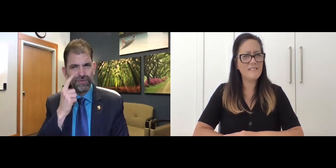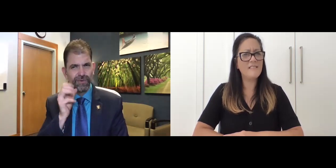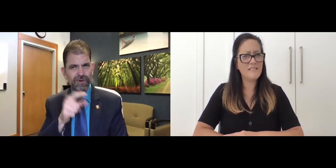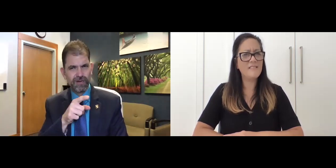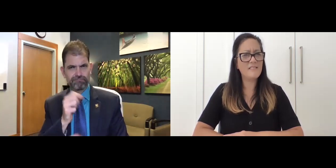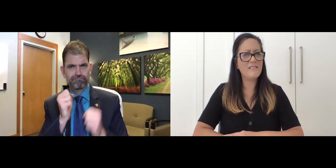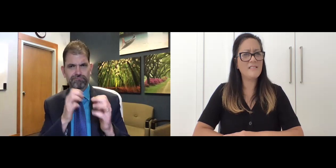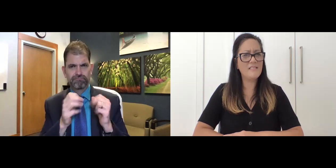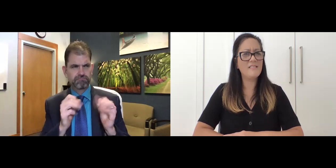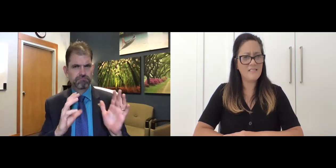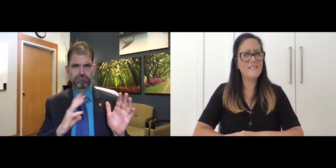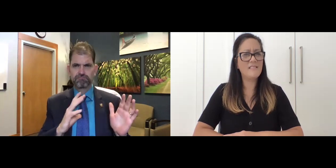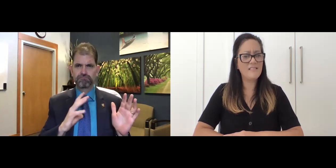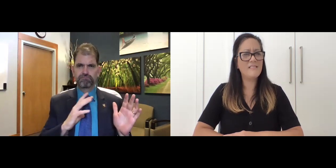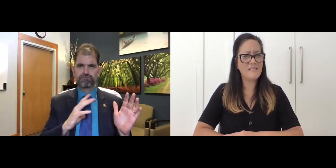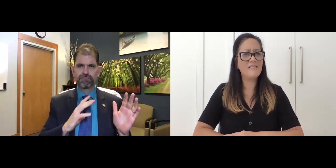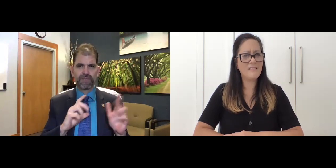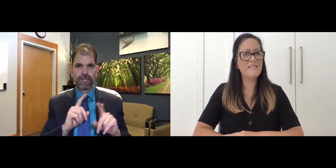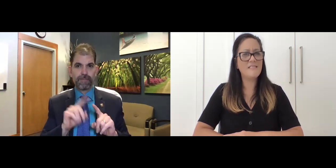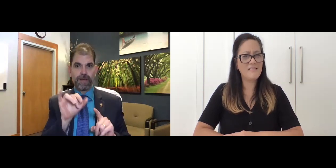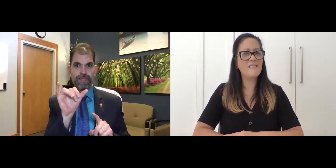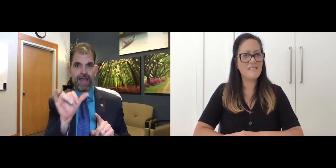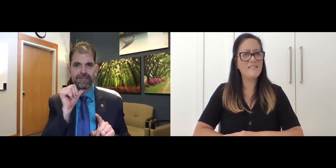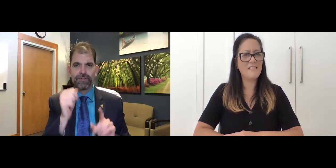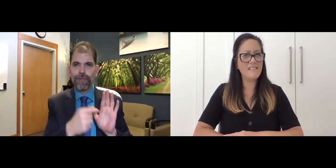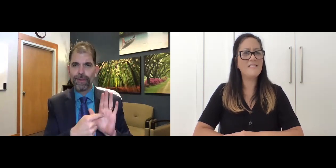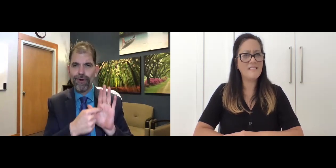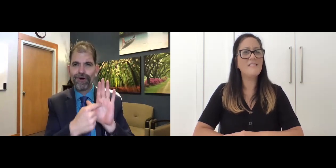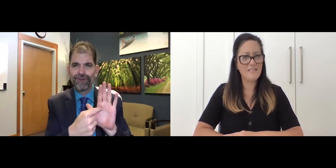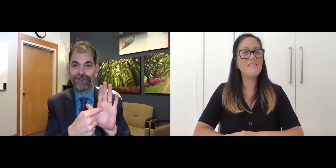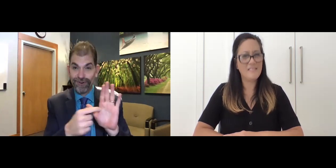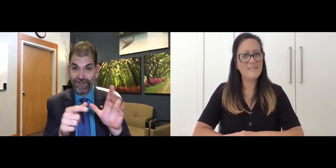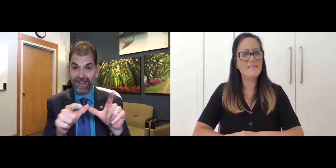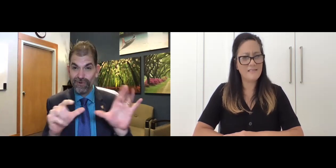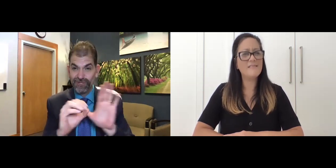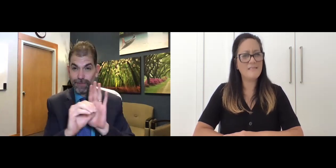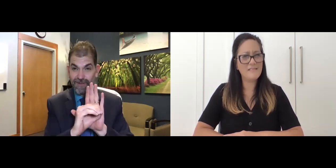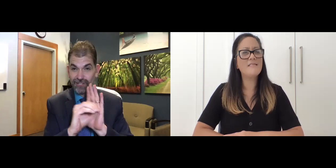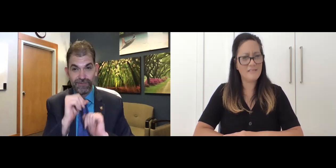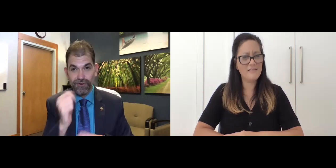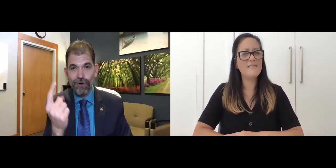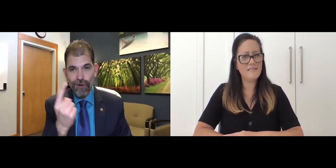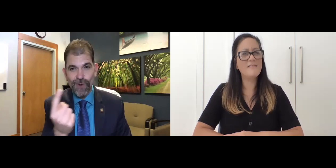that because you see that they're able to use sign language but they're not able to understand sign